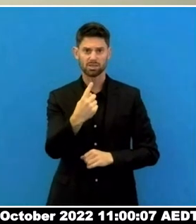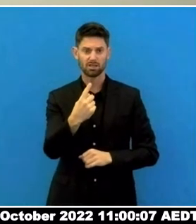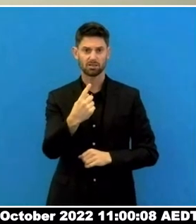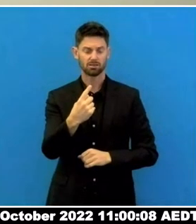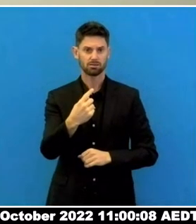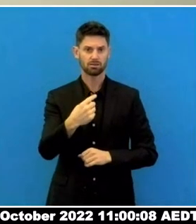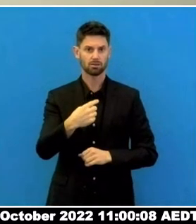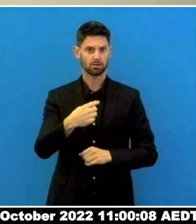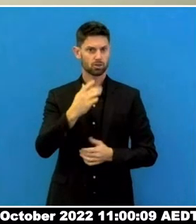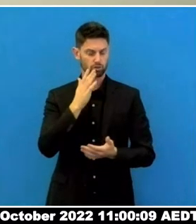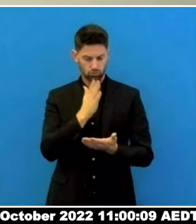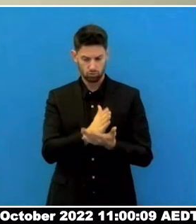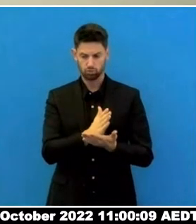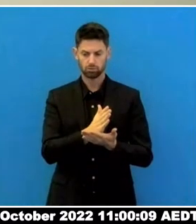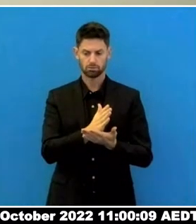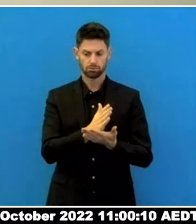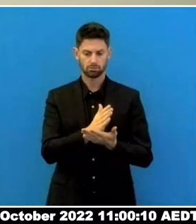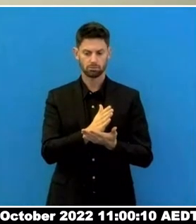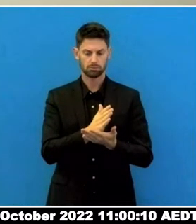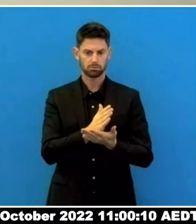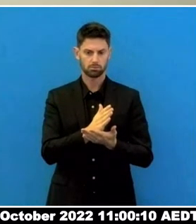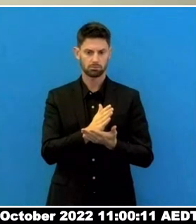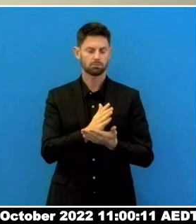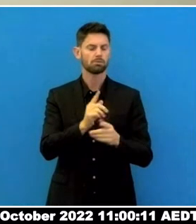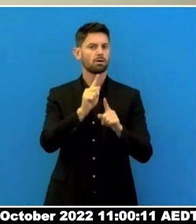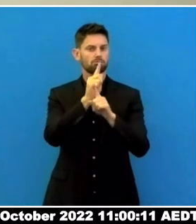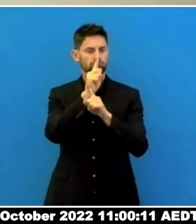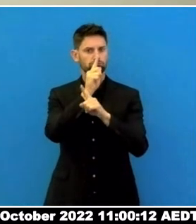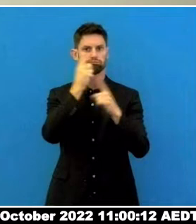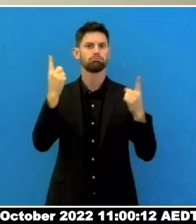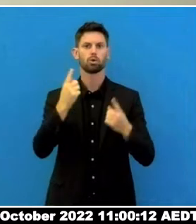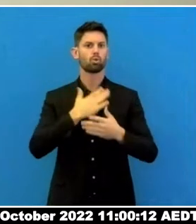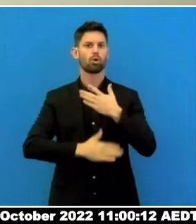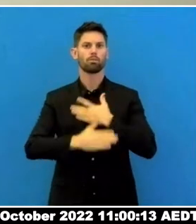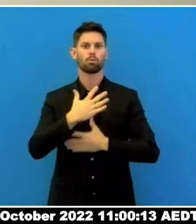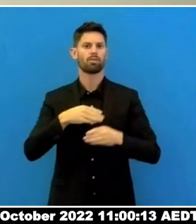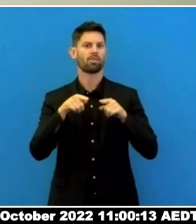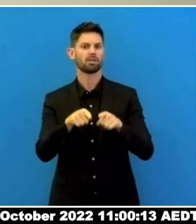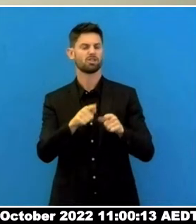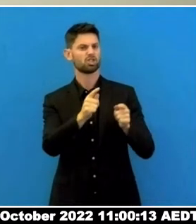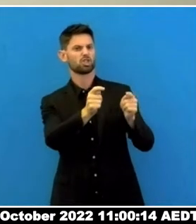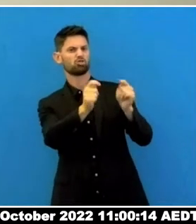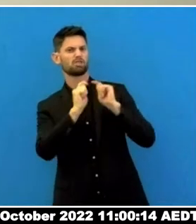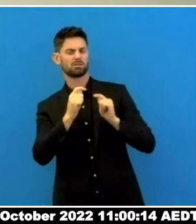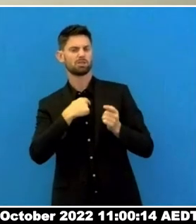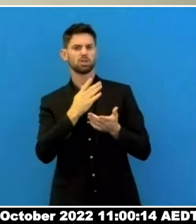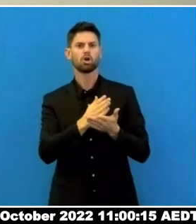or it was beyond imagination, the way I was treated once I was in Australia.